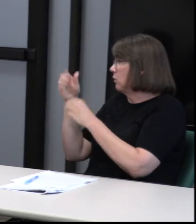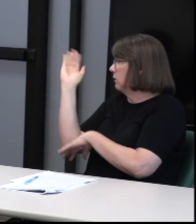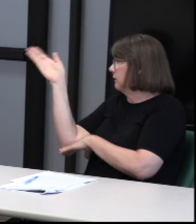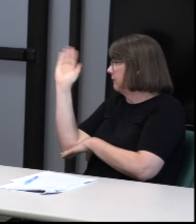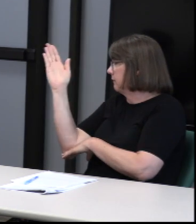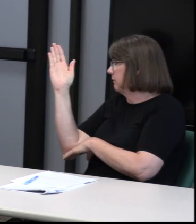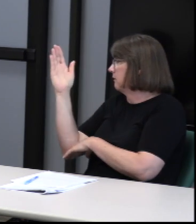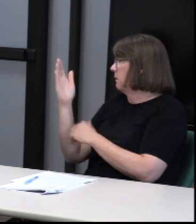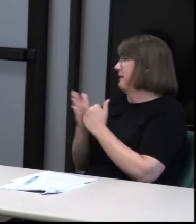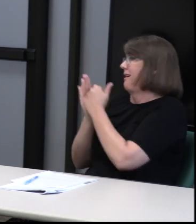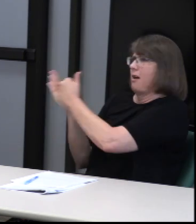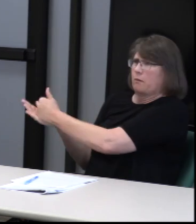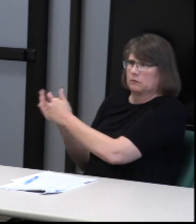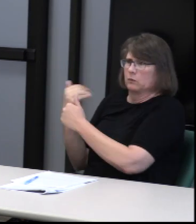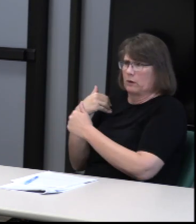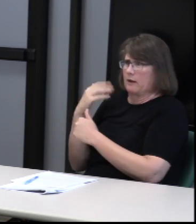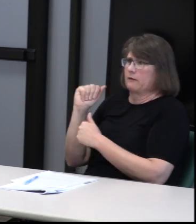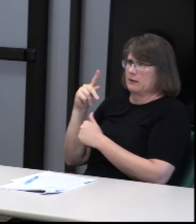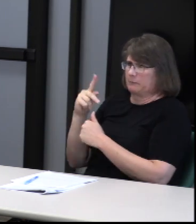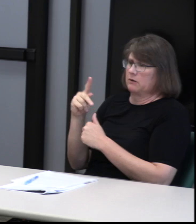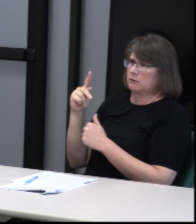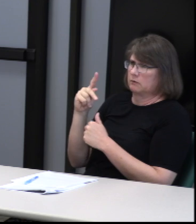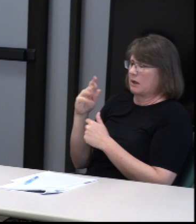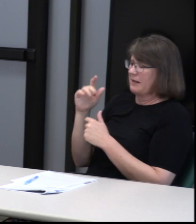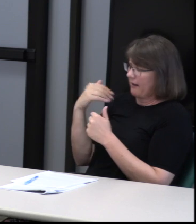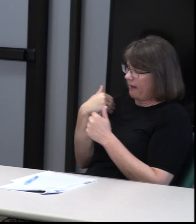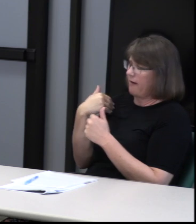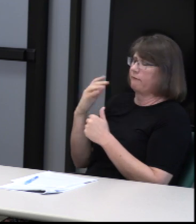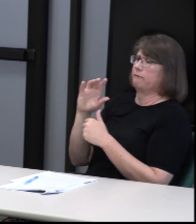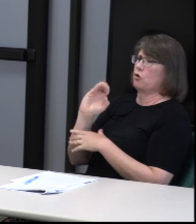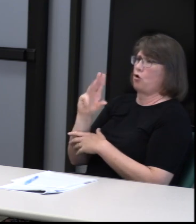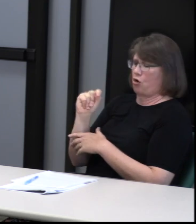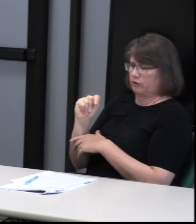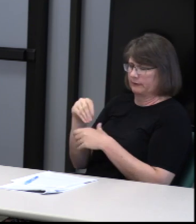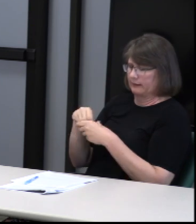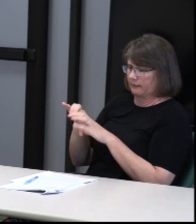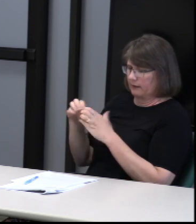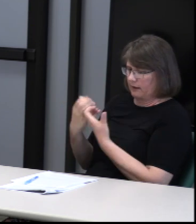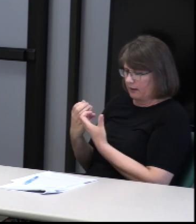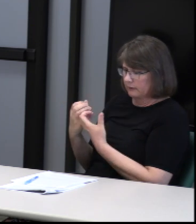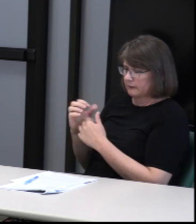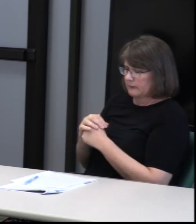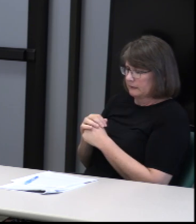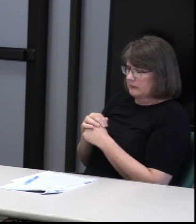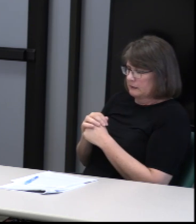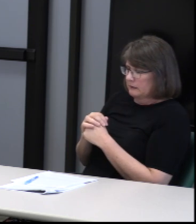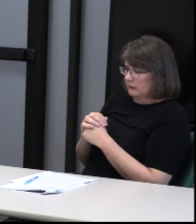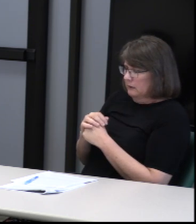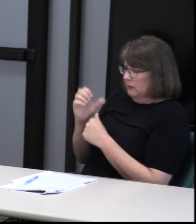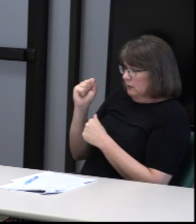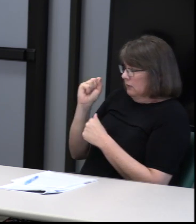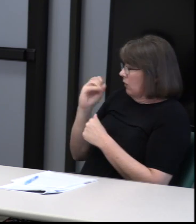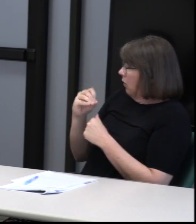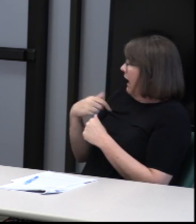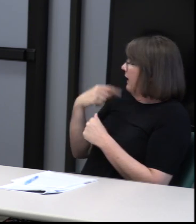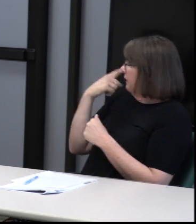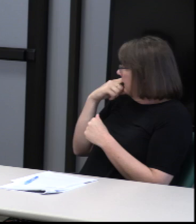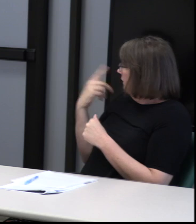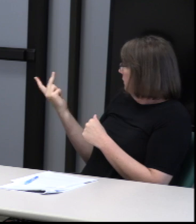like the AP European history. I think that's going to be heavy on the lecture and the vocabulary. So, that might be a good place to use CART.